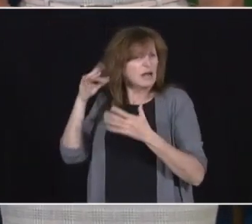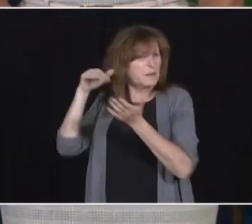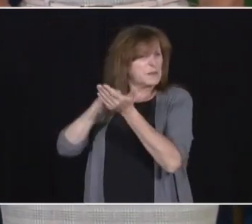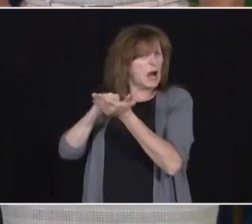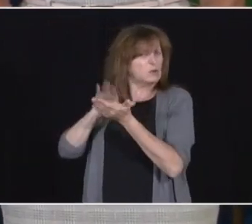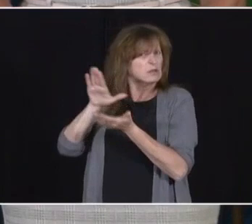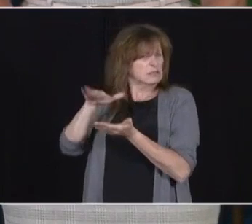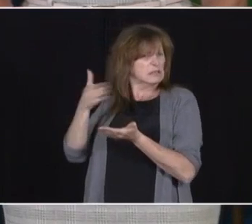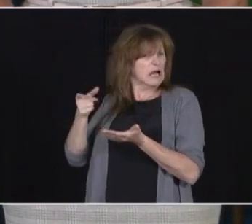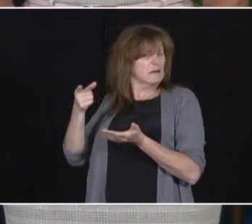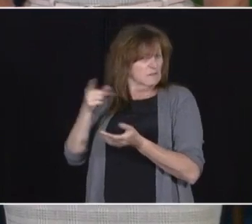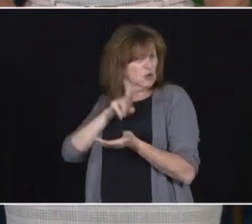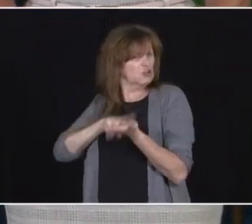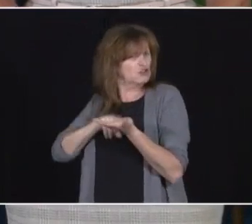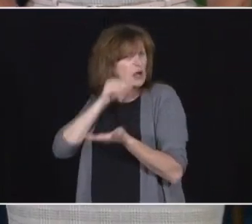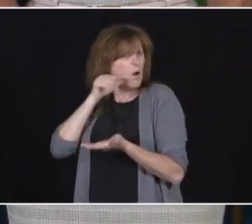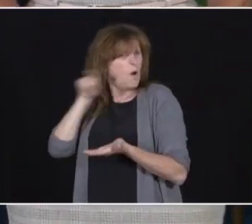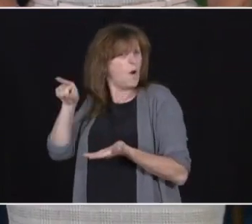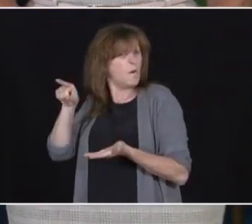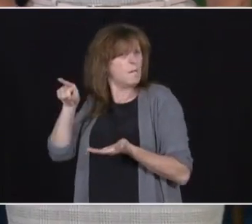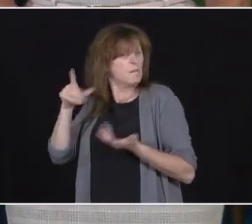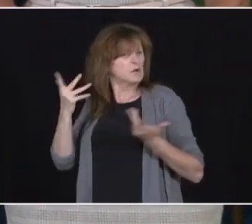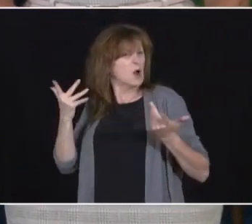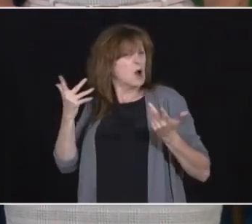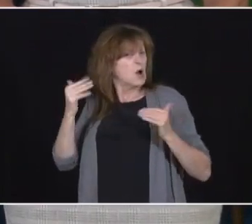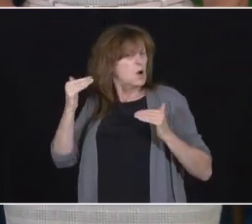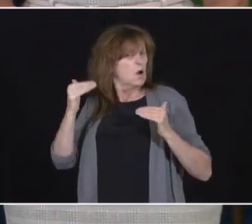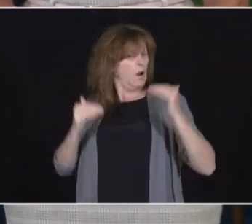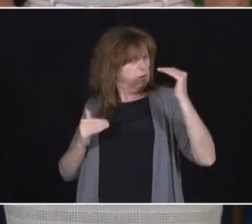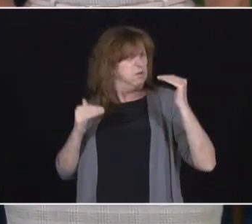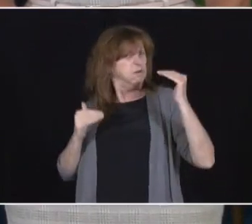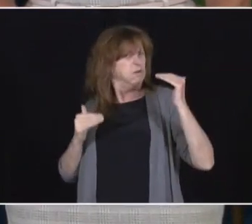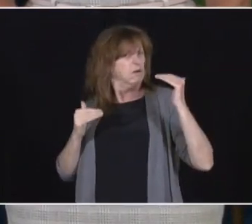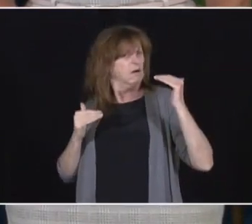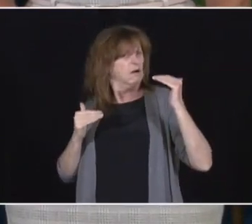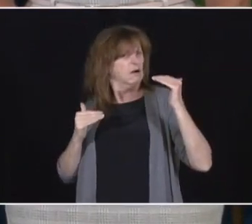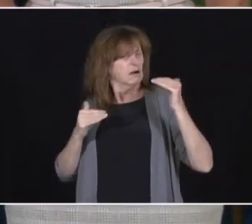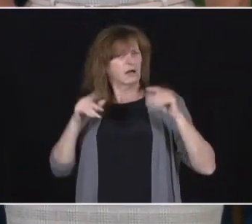They are comparing 1689 in Canada to Spain that has 18,000 deaths in a long-term care?